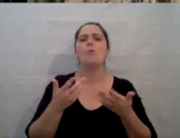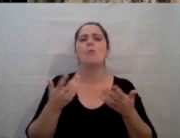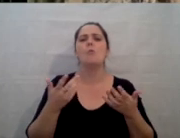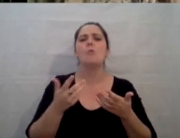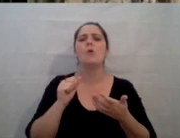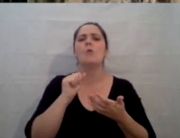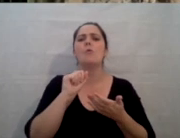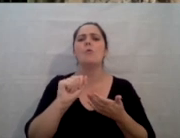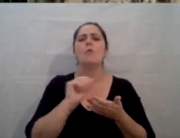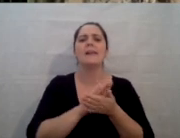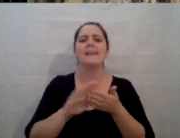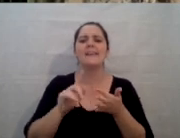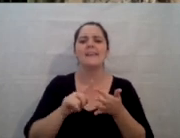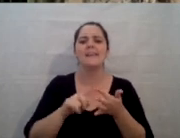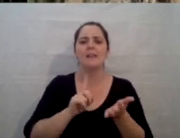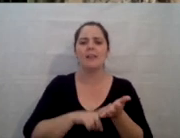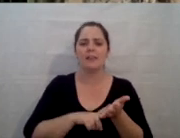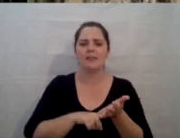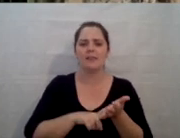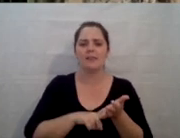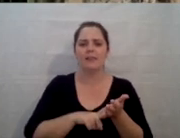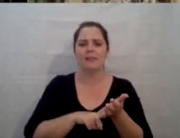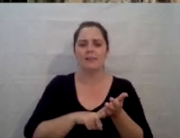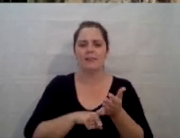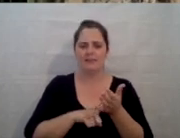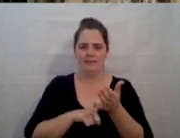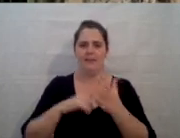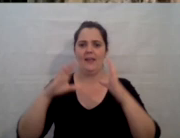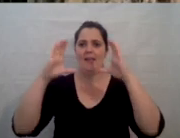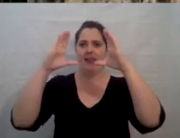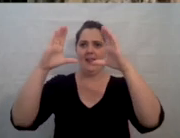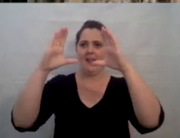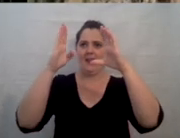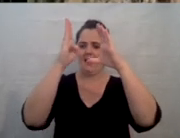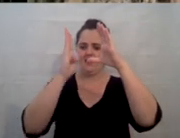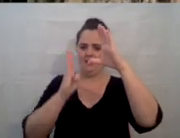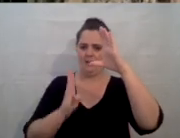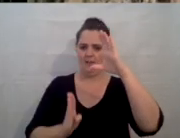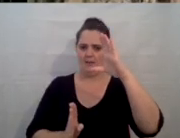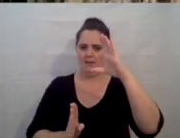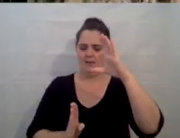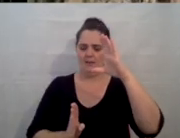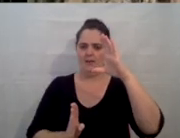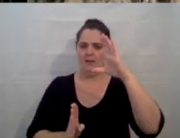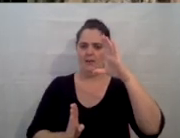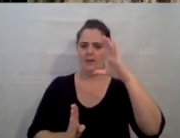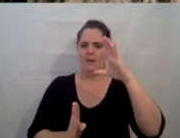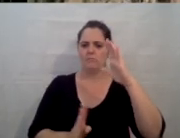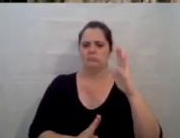a vertical axis?’ And I can drop a vertical line straight down and I can say okay well, this heel, her weight-bearing leg, should